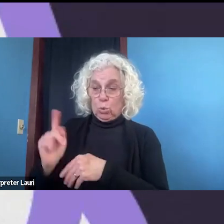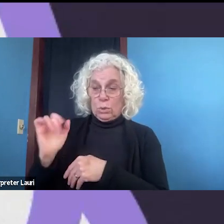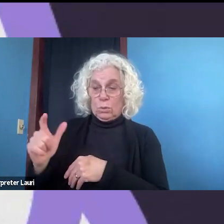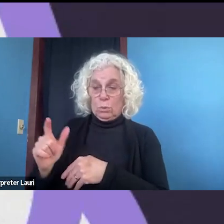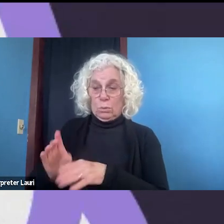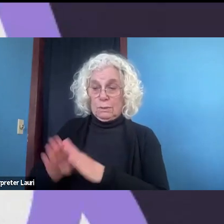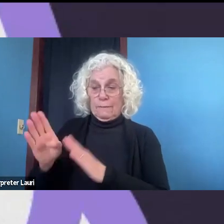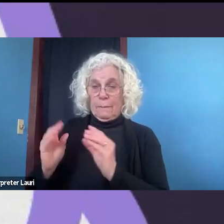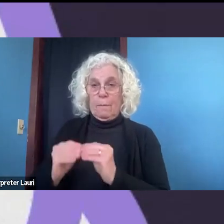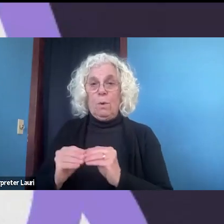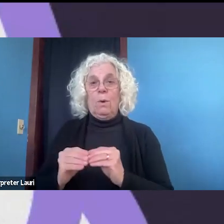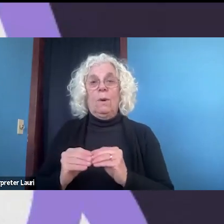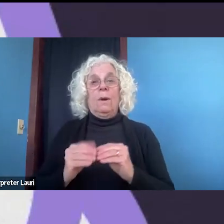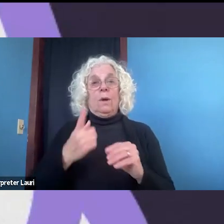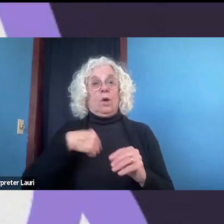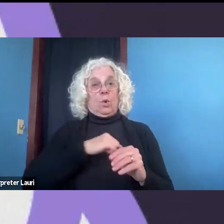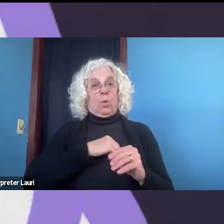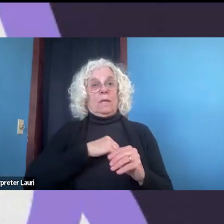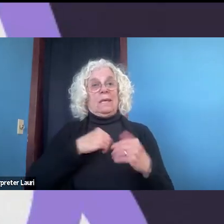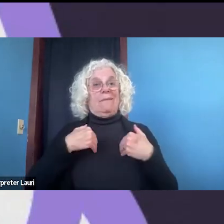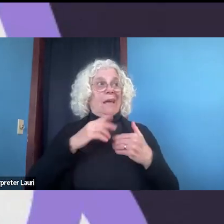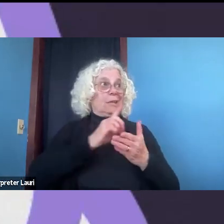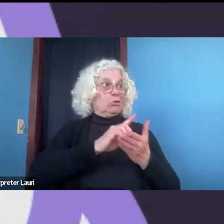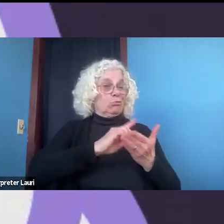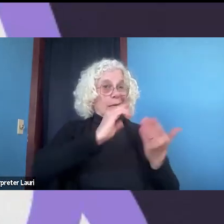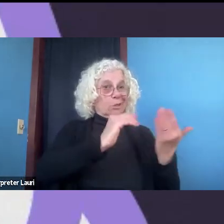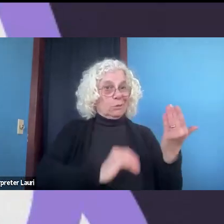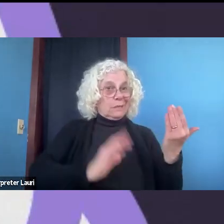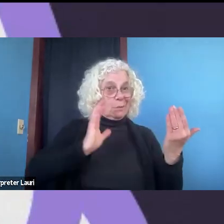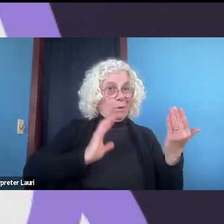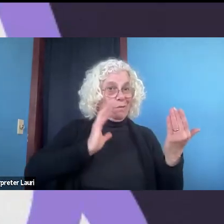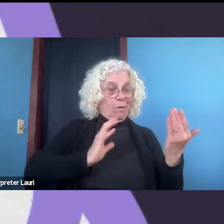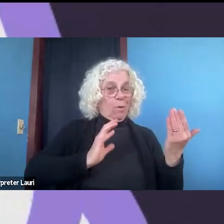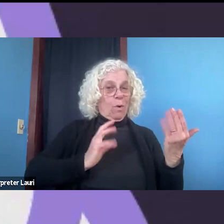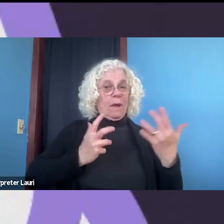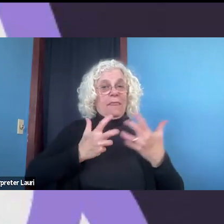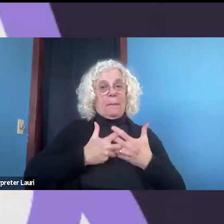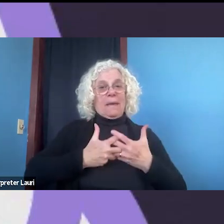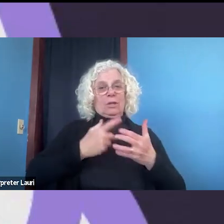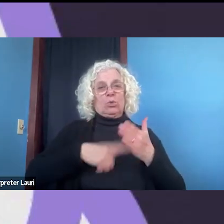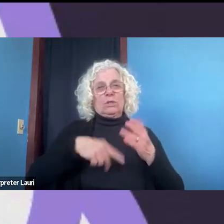Americans for the Arts, historically has had directories for organizations that fit our definition of a local art agency.